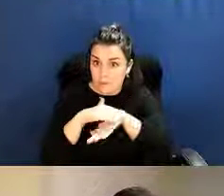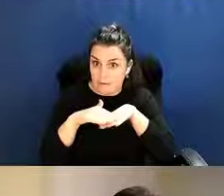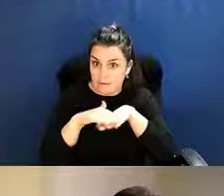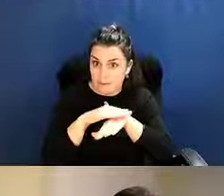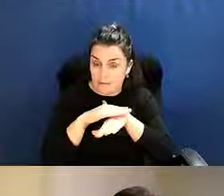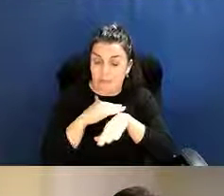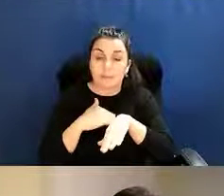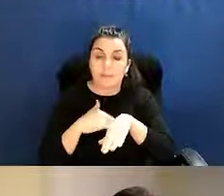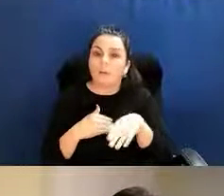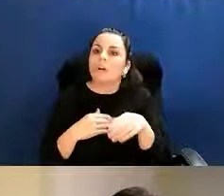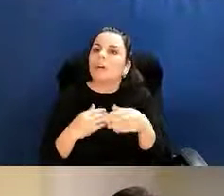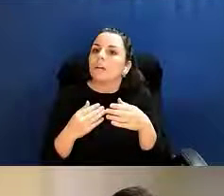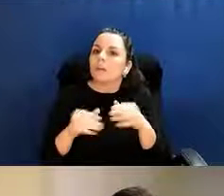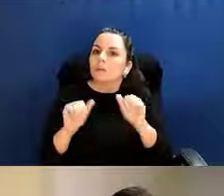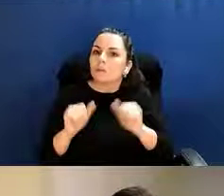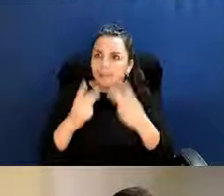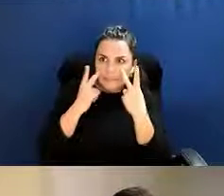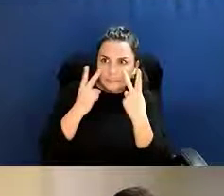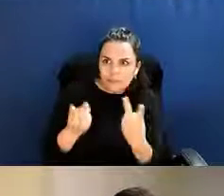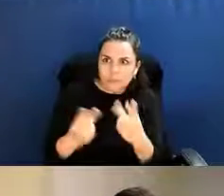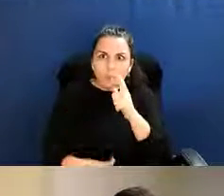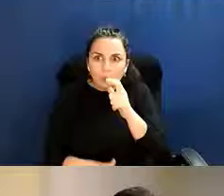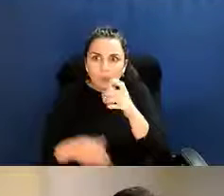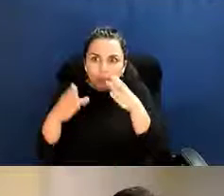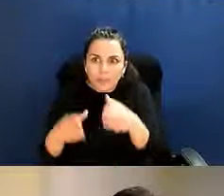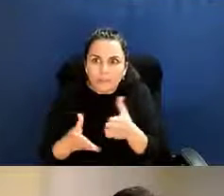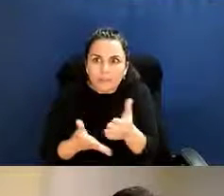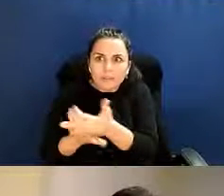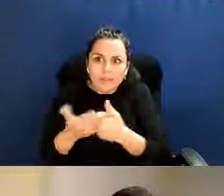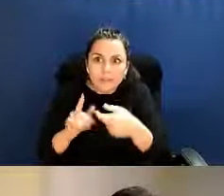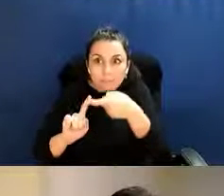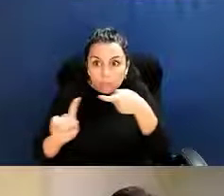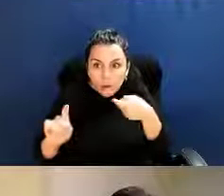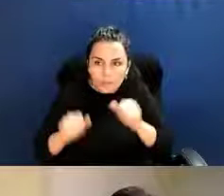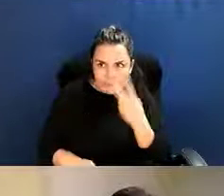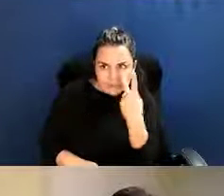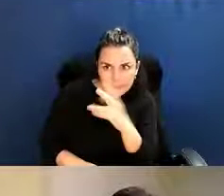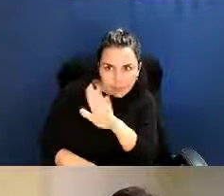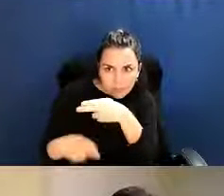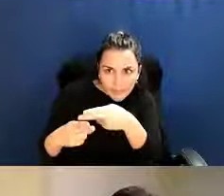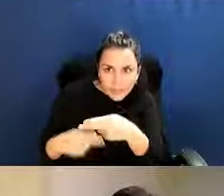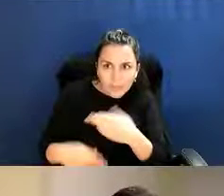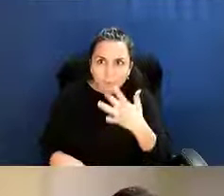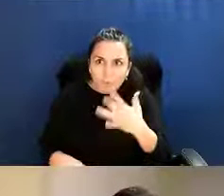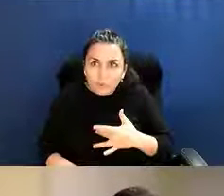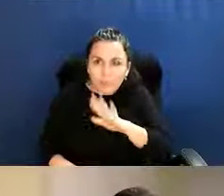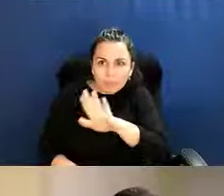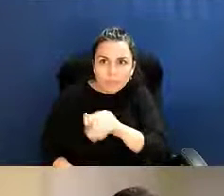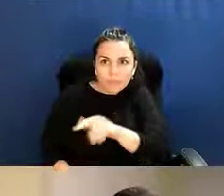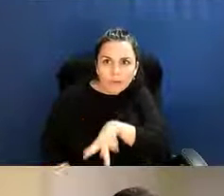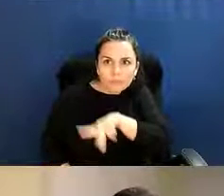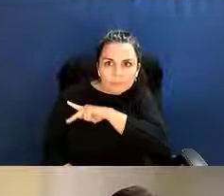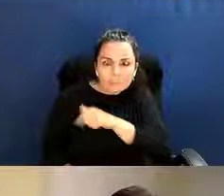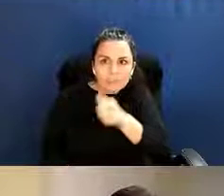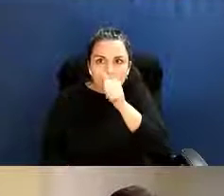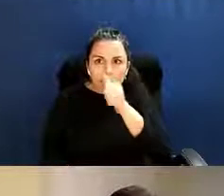identifiable. I already explained to you the definition of how we commonly receive what is identifiable.